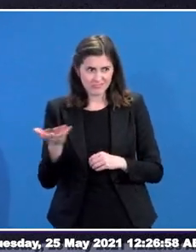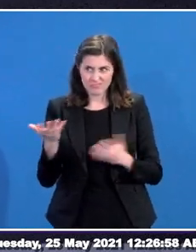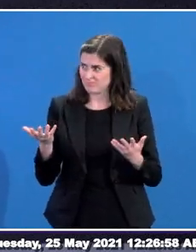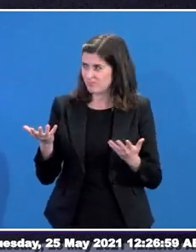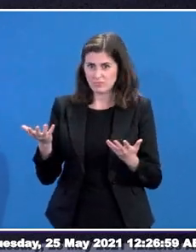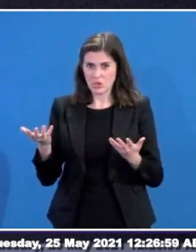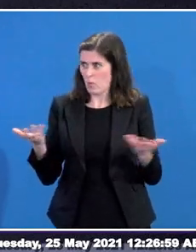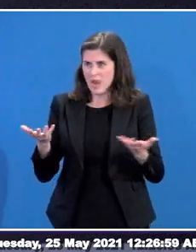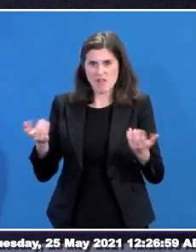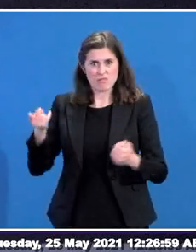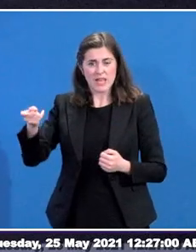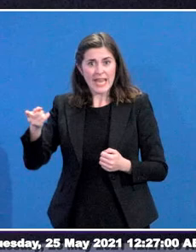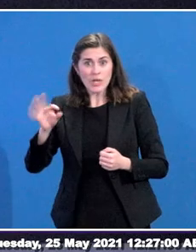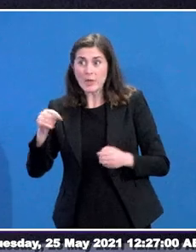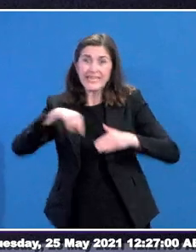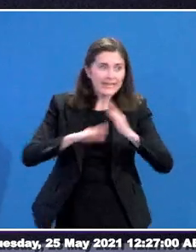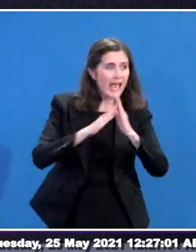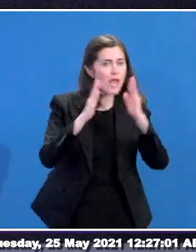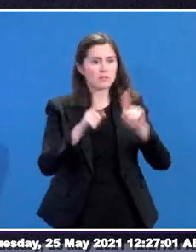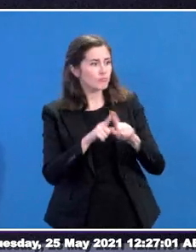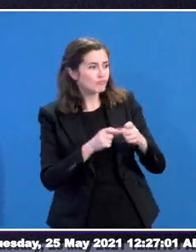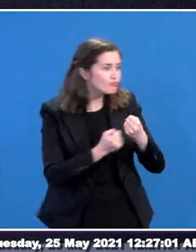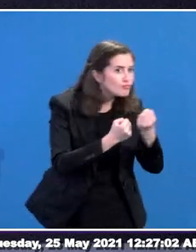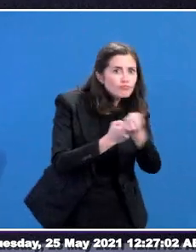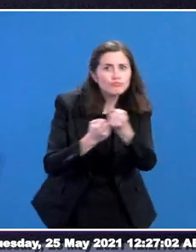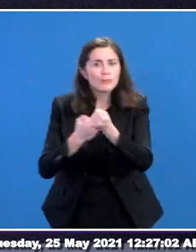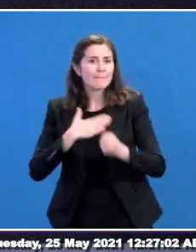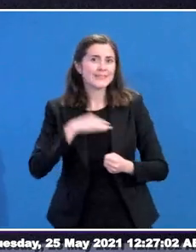he's not supporting Carl all that much.